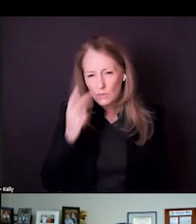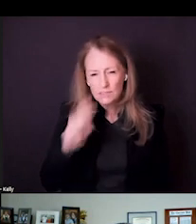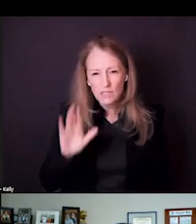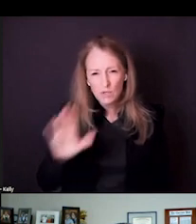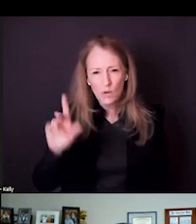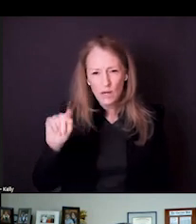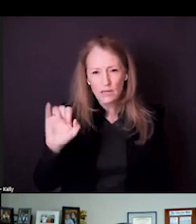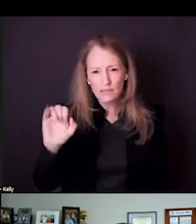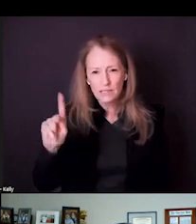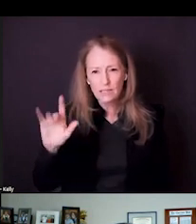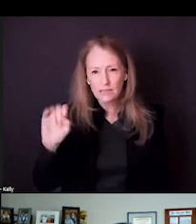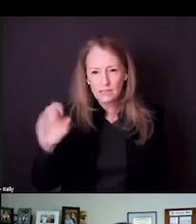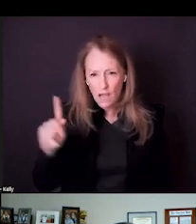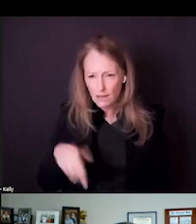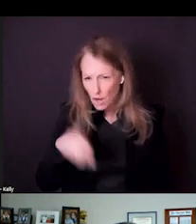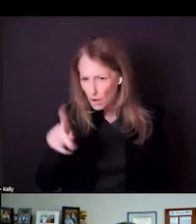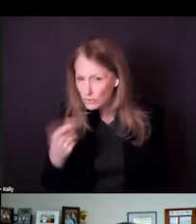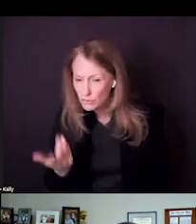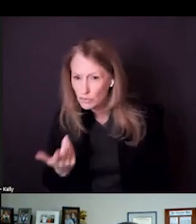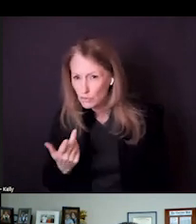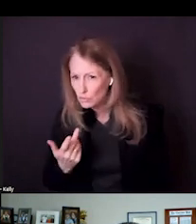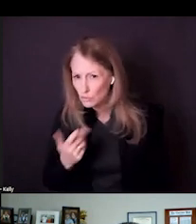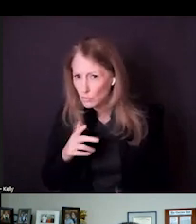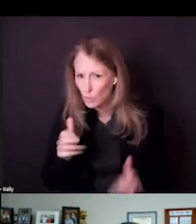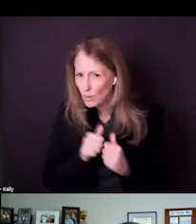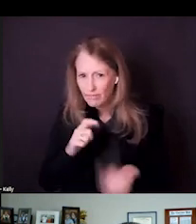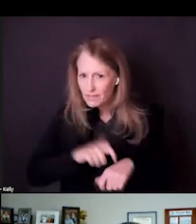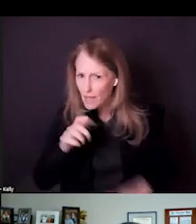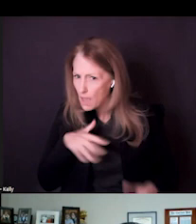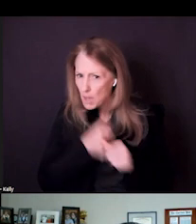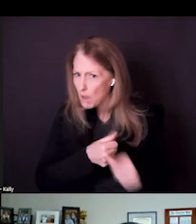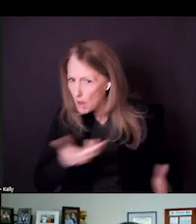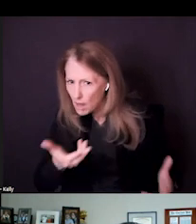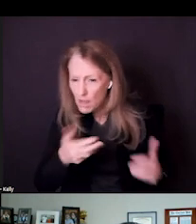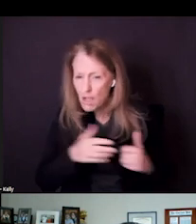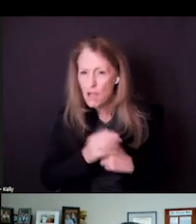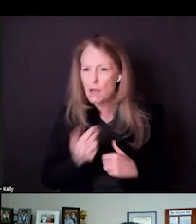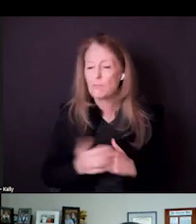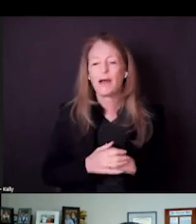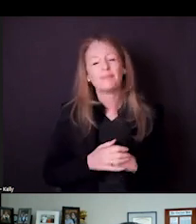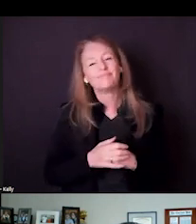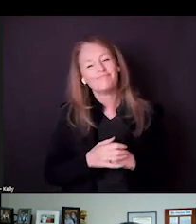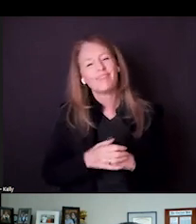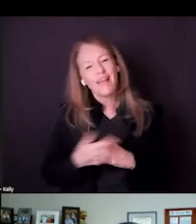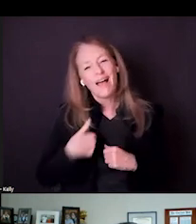ARE YOU BEHIND THE TIMES? I TRIED IT FOR AWHILE. I GUESS I AM TOO OLD. I DON'T